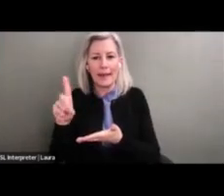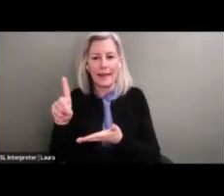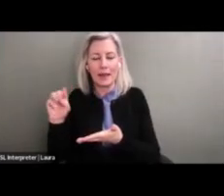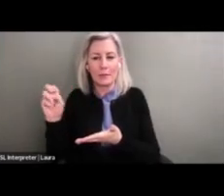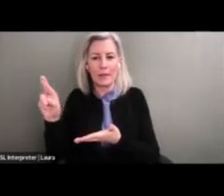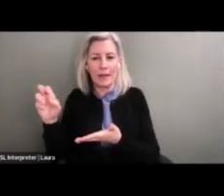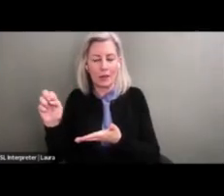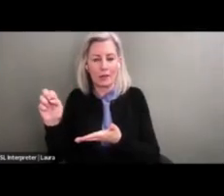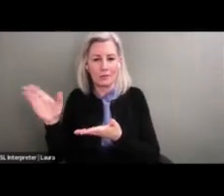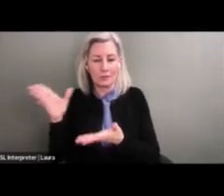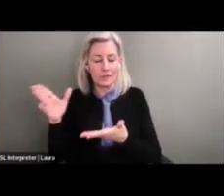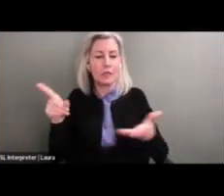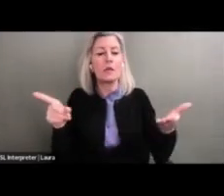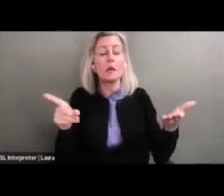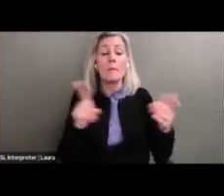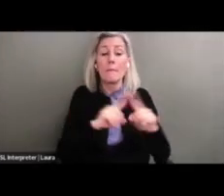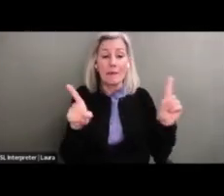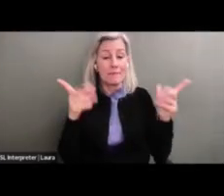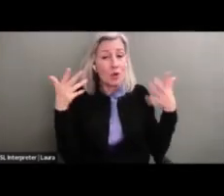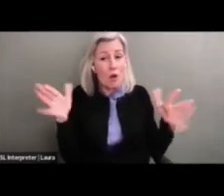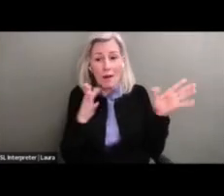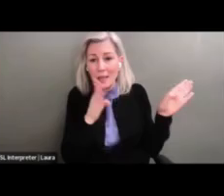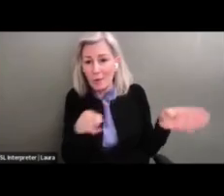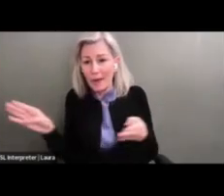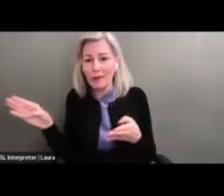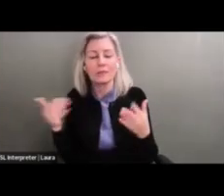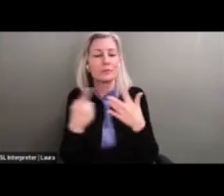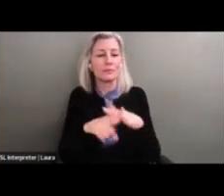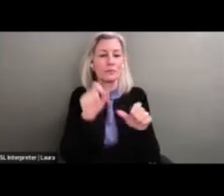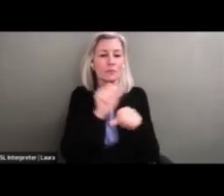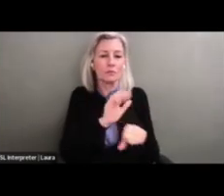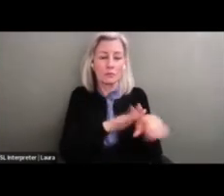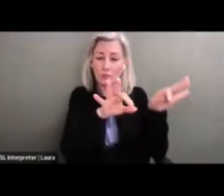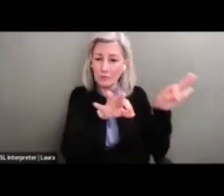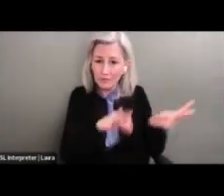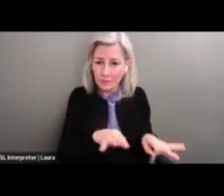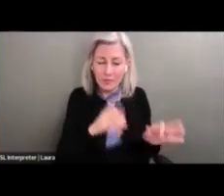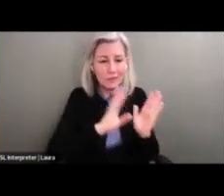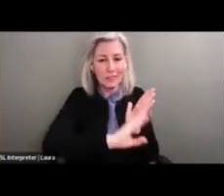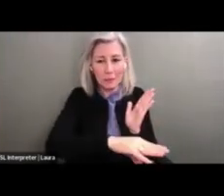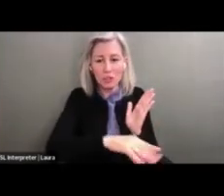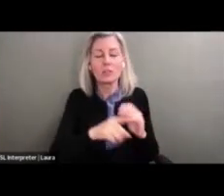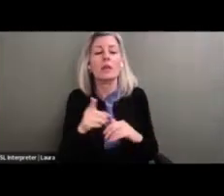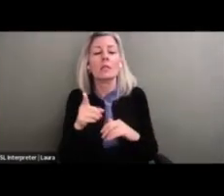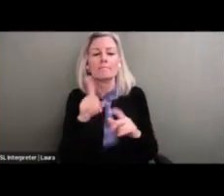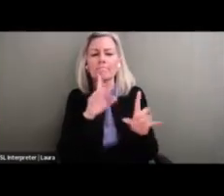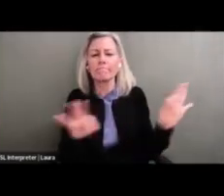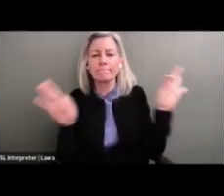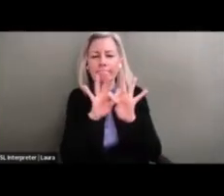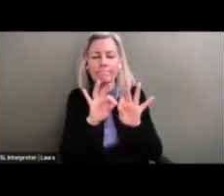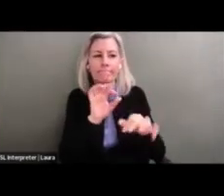until we get the details from the Centers for Medicare & Medicaid Services. Within the statutes,